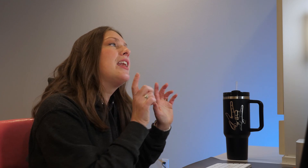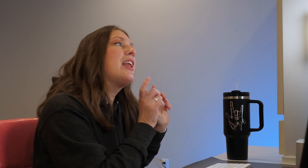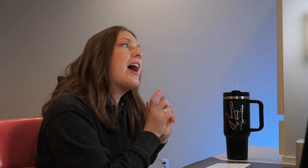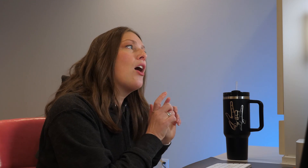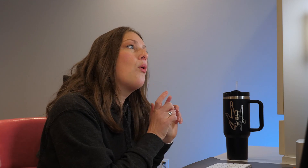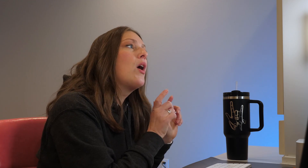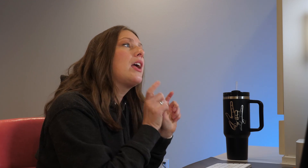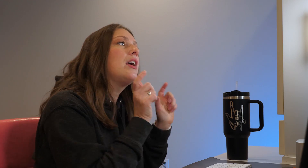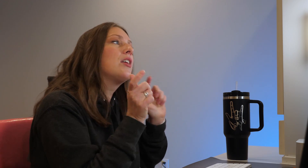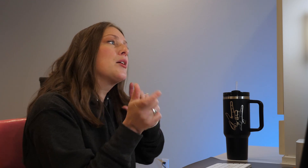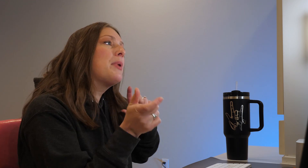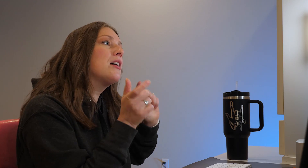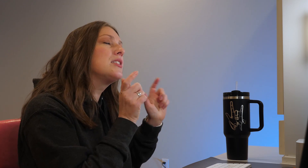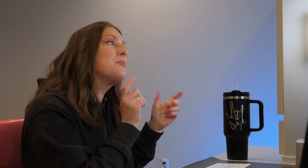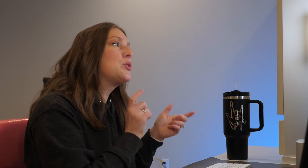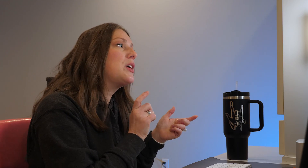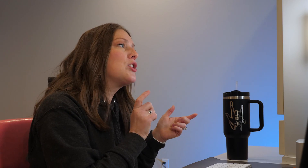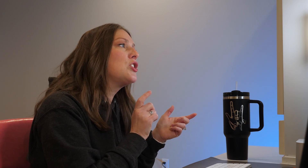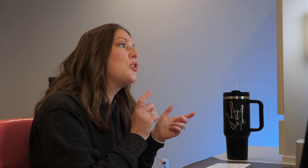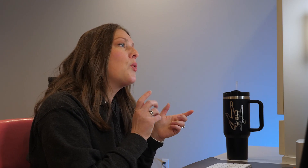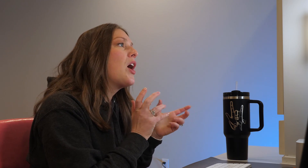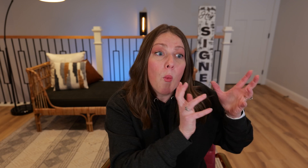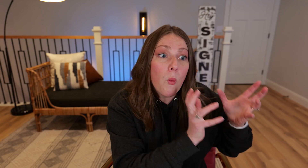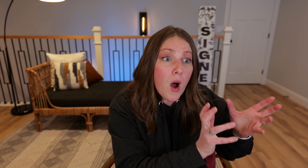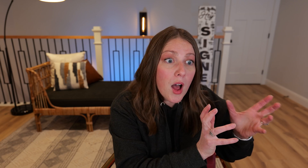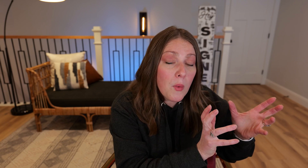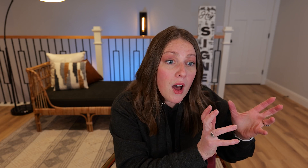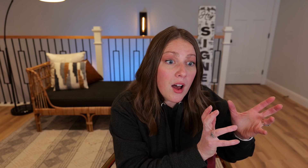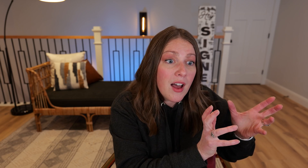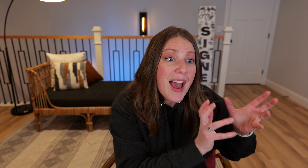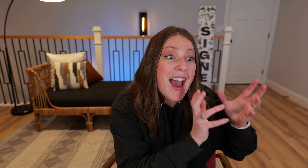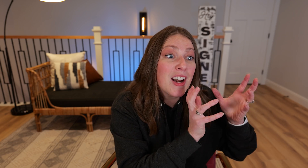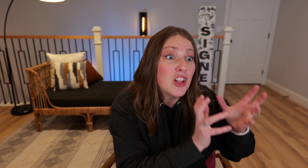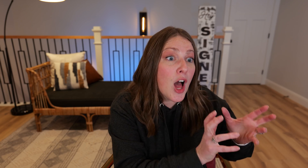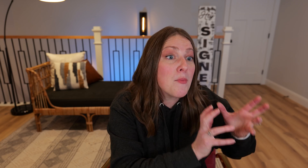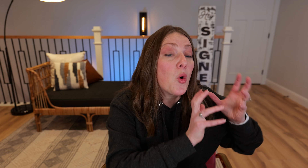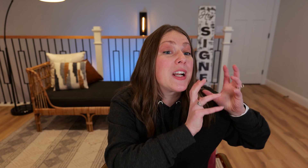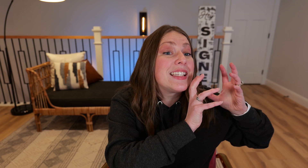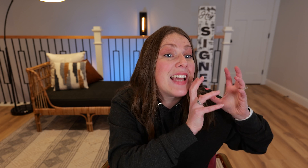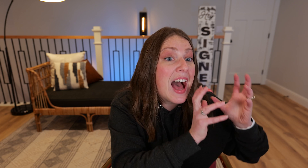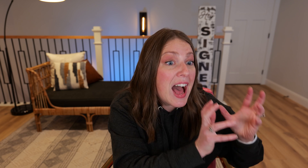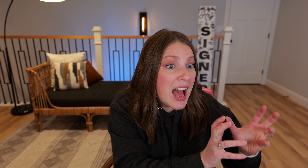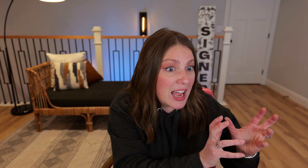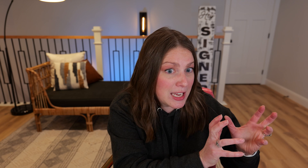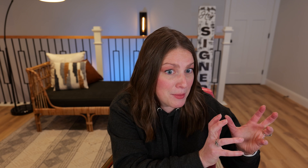now in the comparison between the two. WAWA Had a lot more time